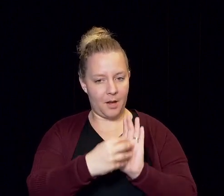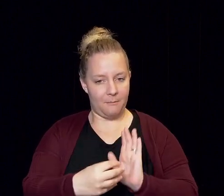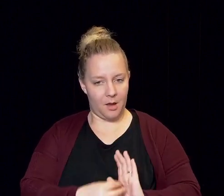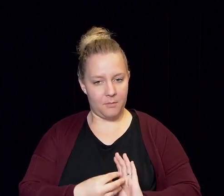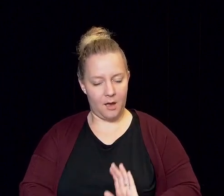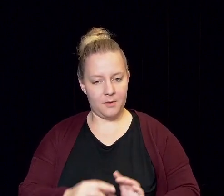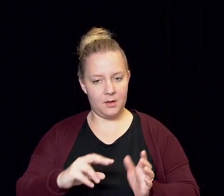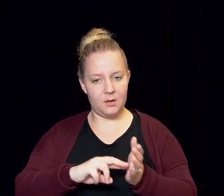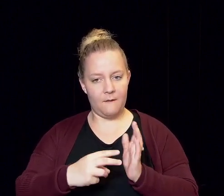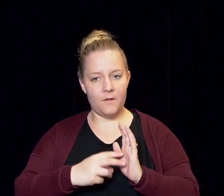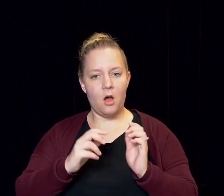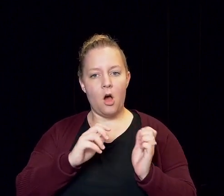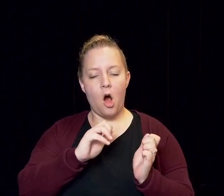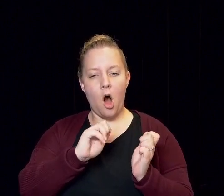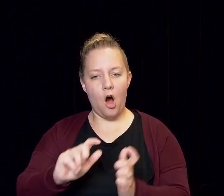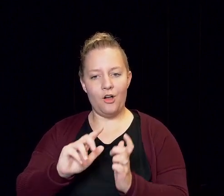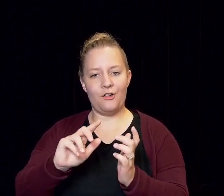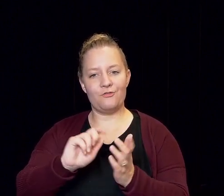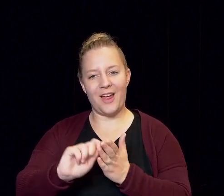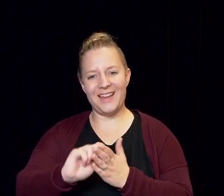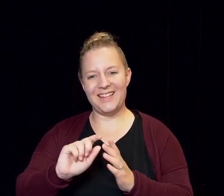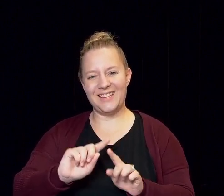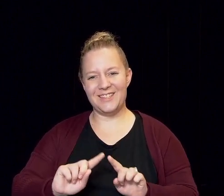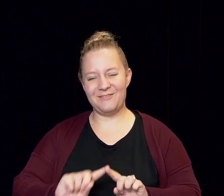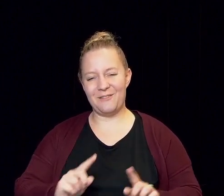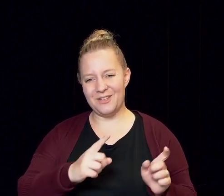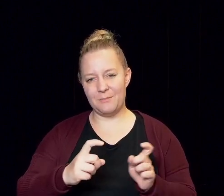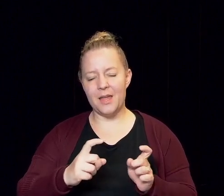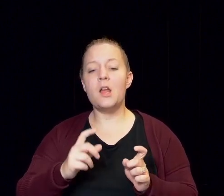all write at different paces and once you have the definitions written down come back and we'll